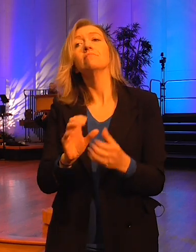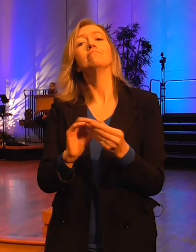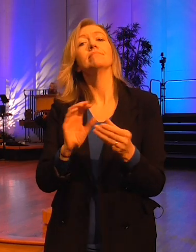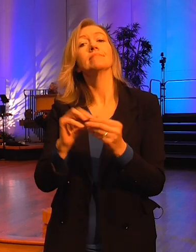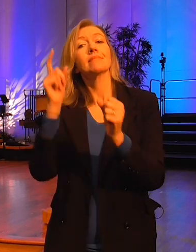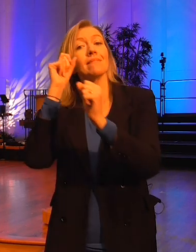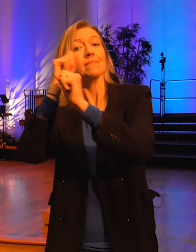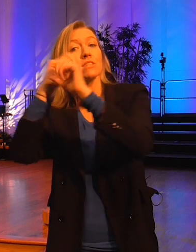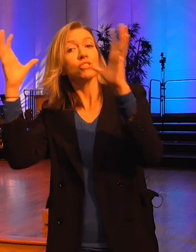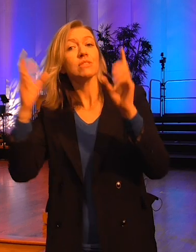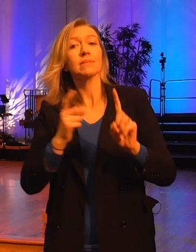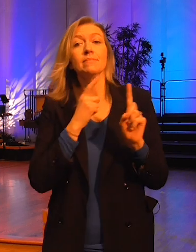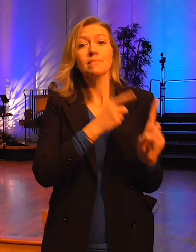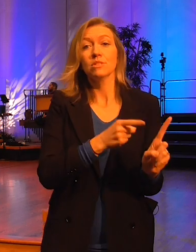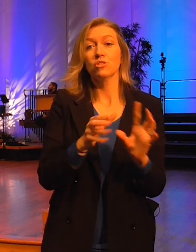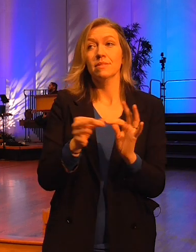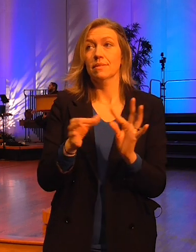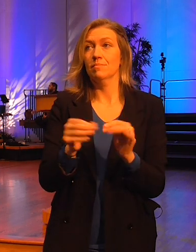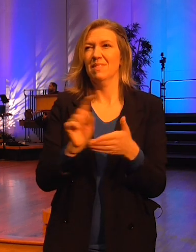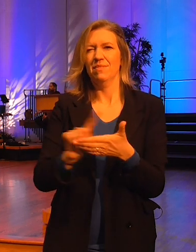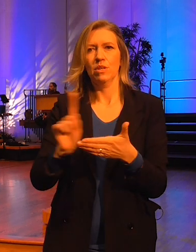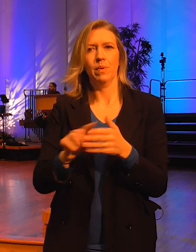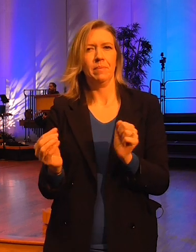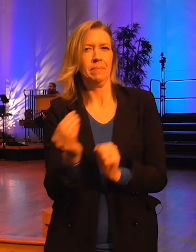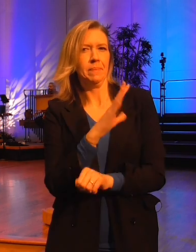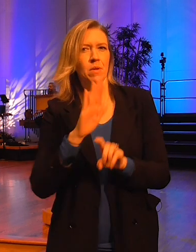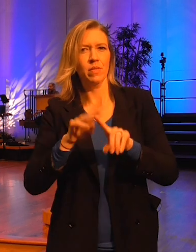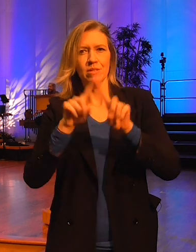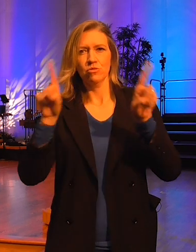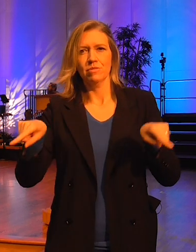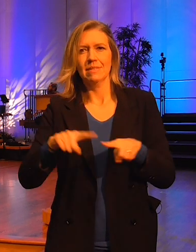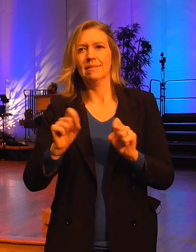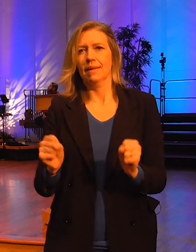here at Mile High each week it's coming up on the screen so if you want to say it along with me goes